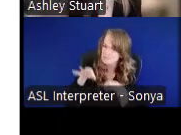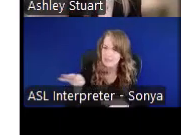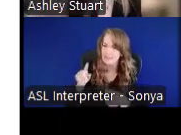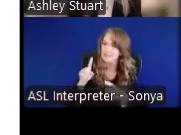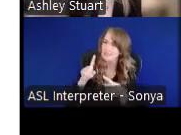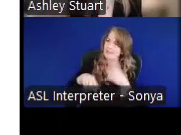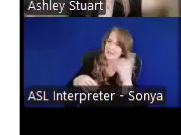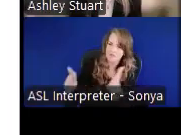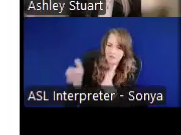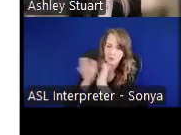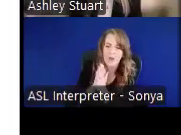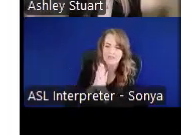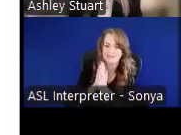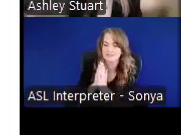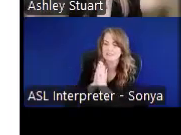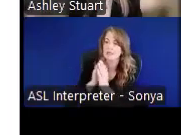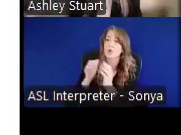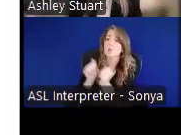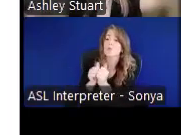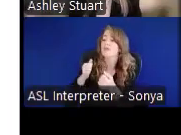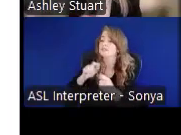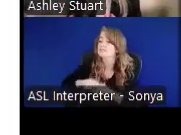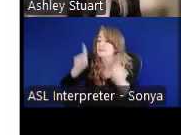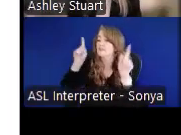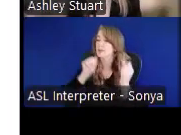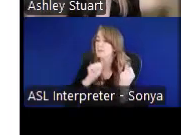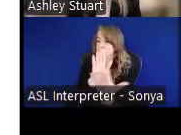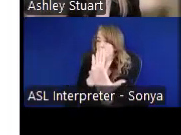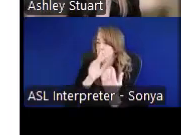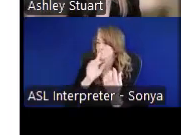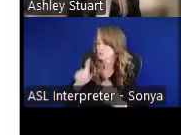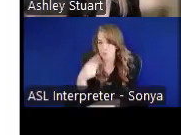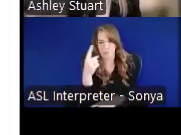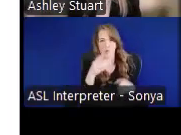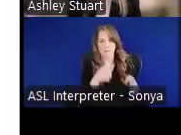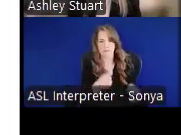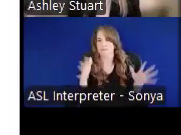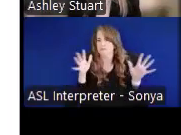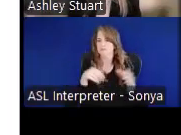different way, and as we just talked about on the last slide,